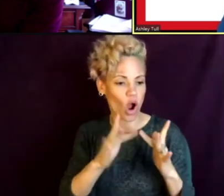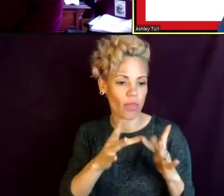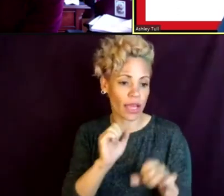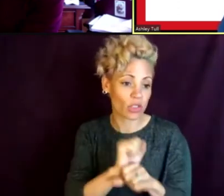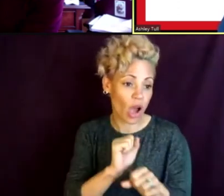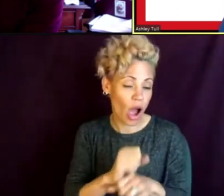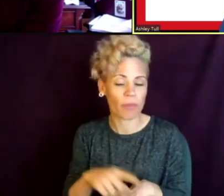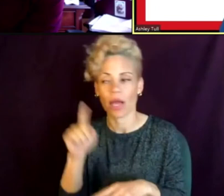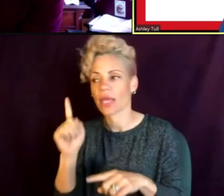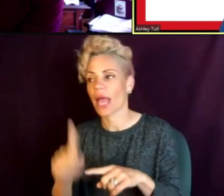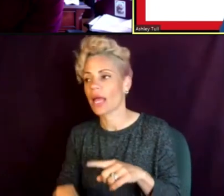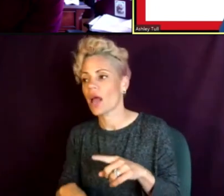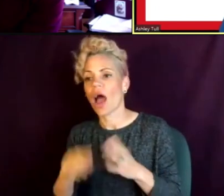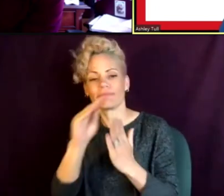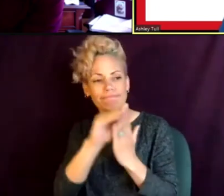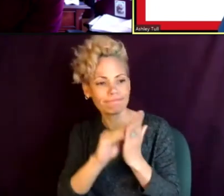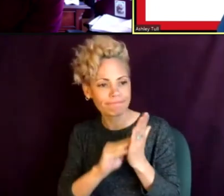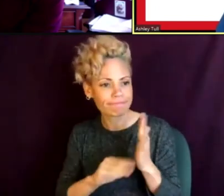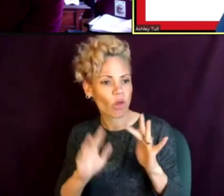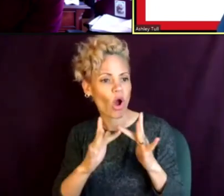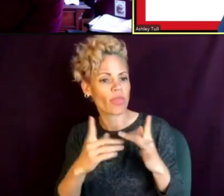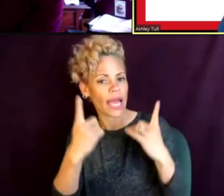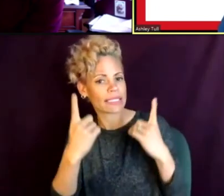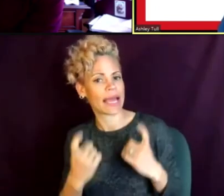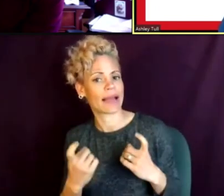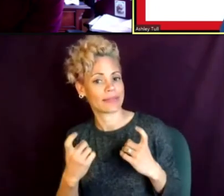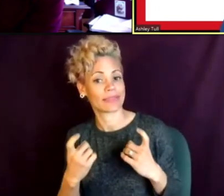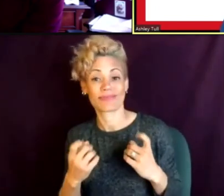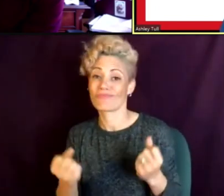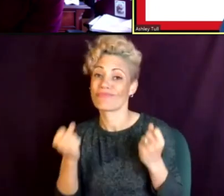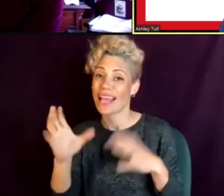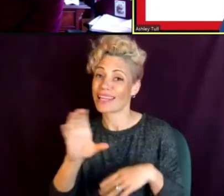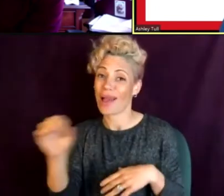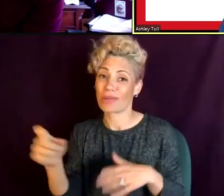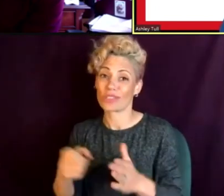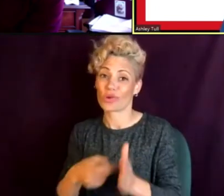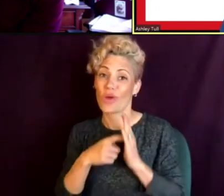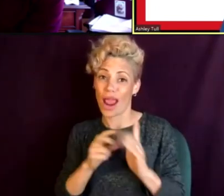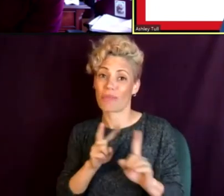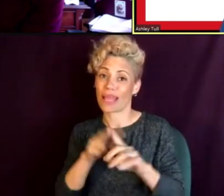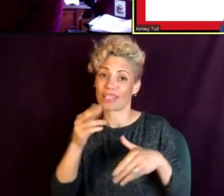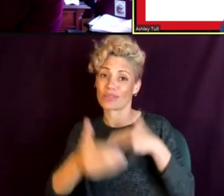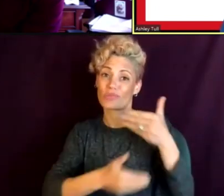And many companies require that their application process is online.